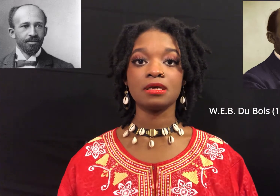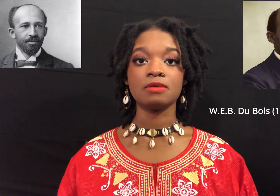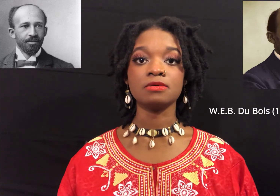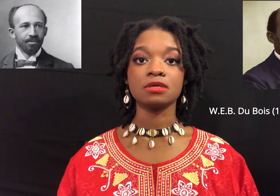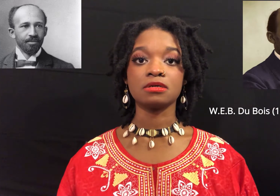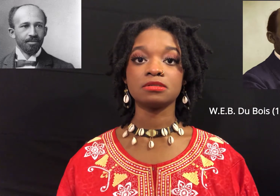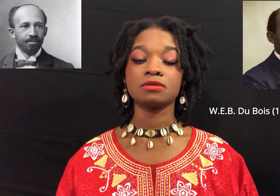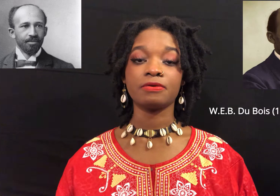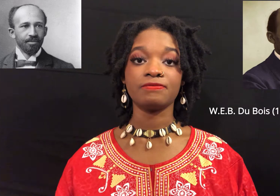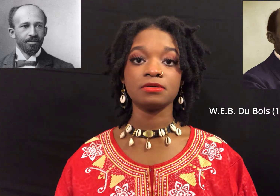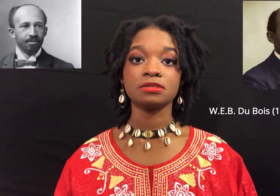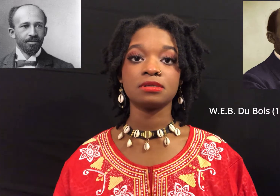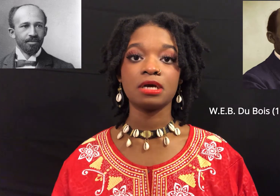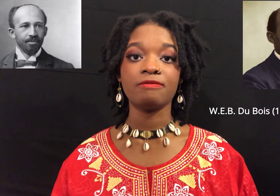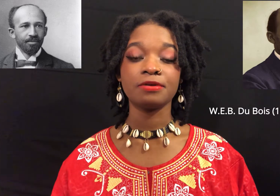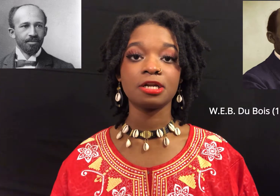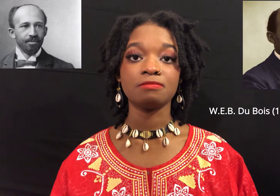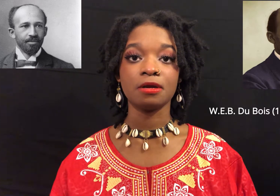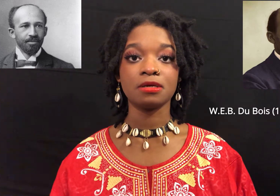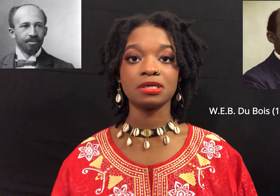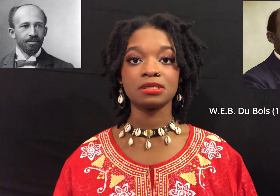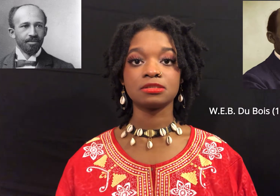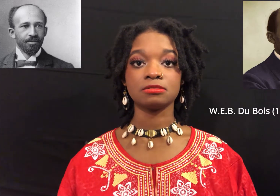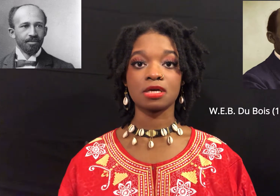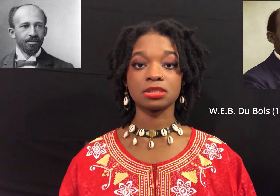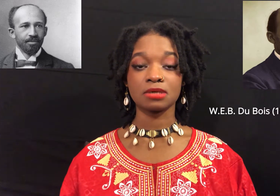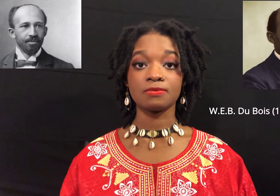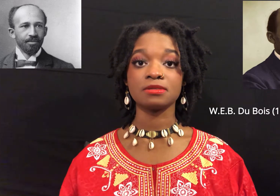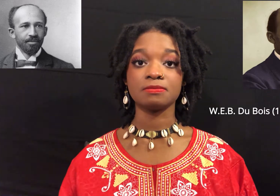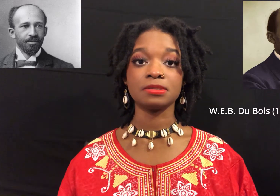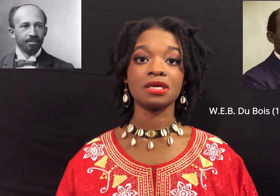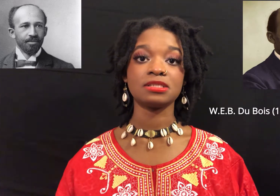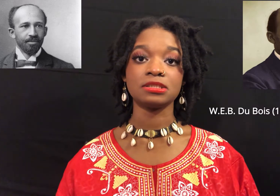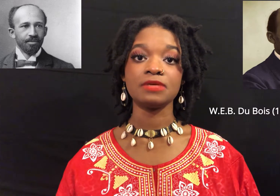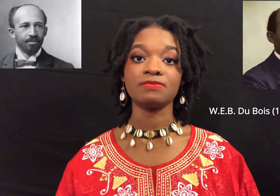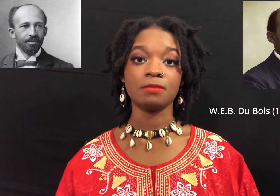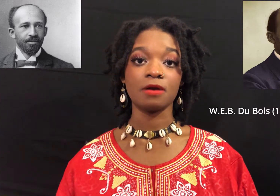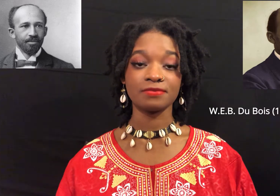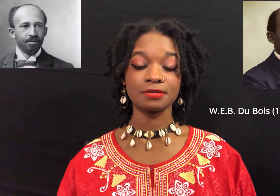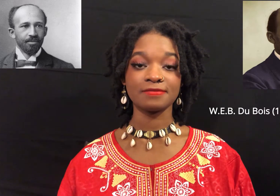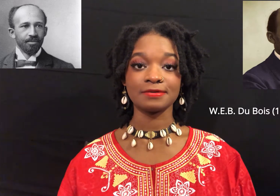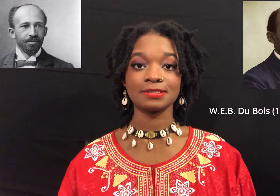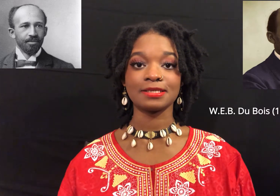He was the first African American to graduate with a PhD from Harvard University.